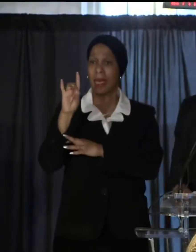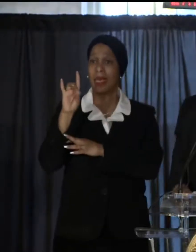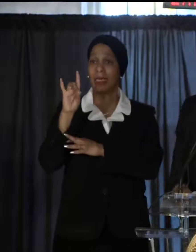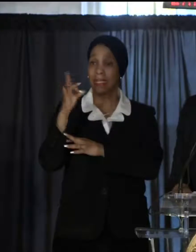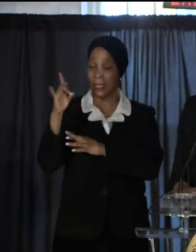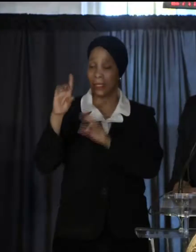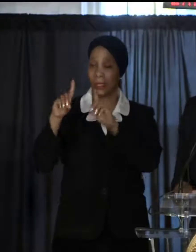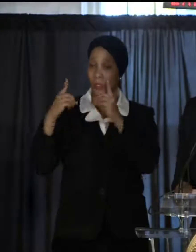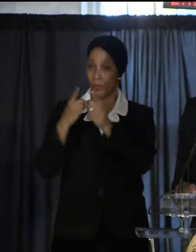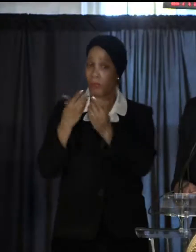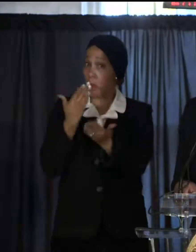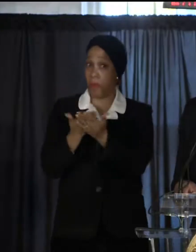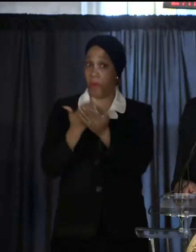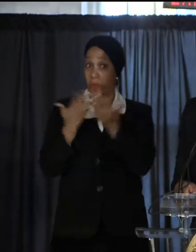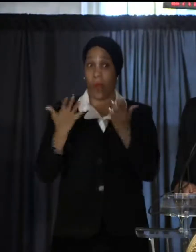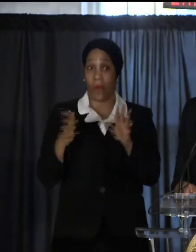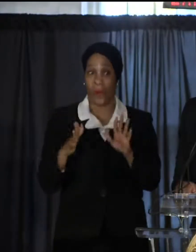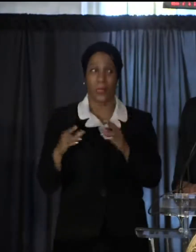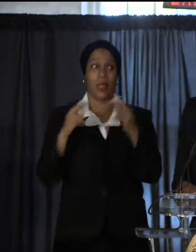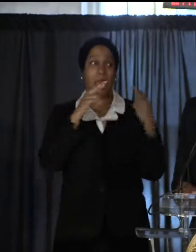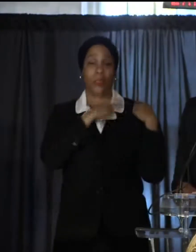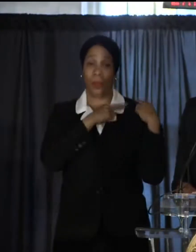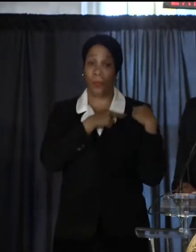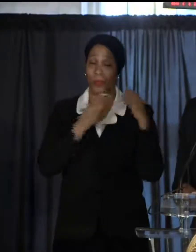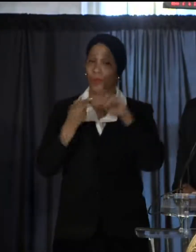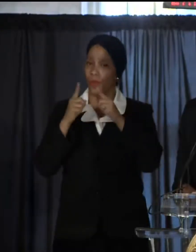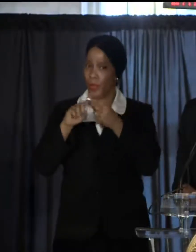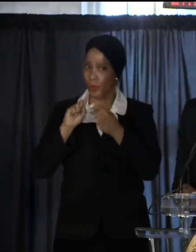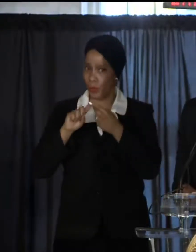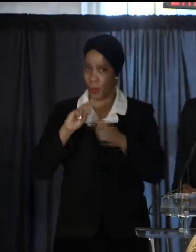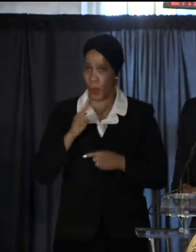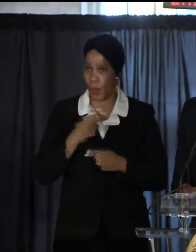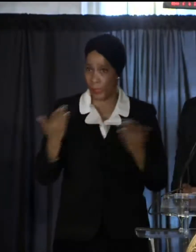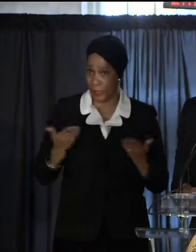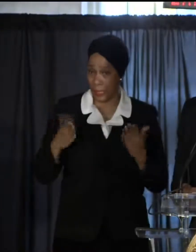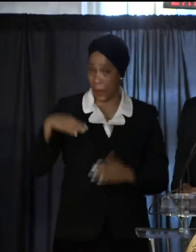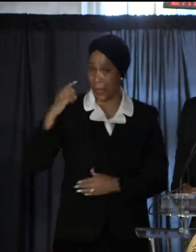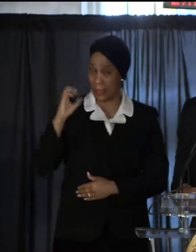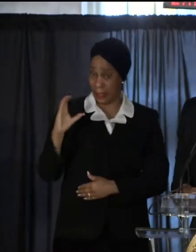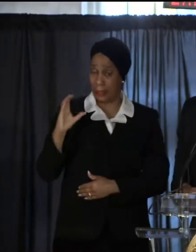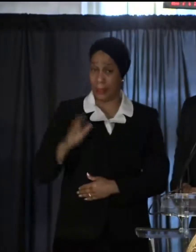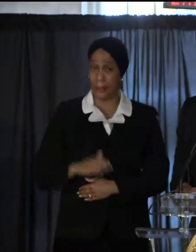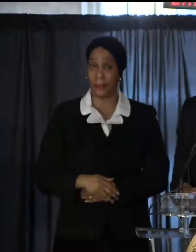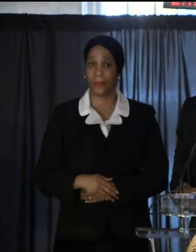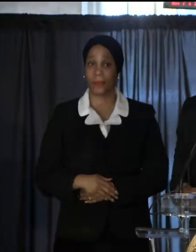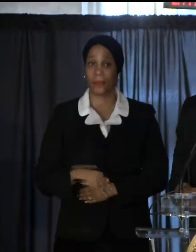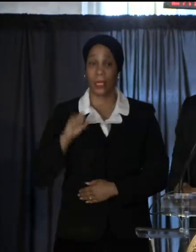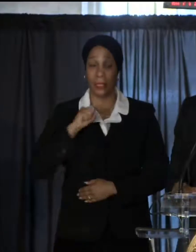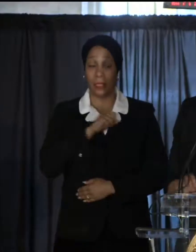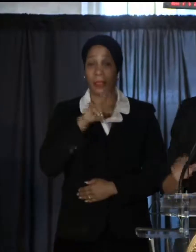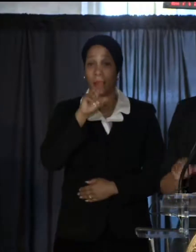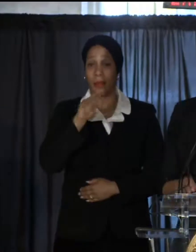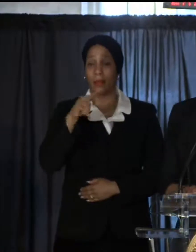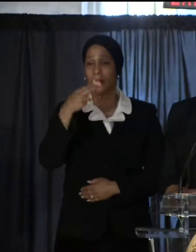HE HAS PROVEN TO BE A RELIABLE FRIEND TO US HERE IN THE DISTRICT OF COLUMBIA. SENATOR VAN HOLLEN HAS VOTED TO